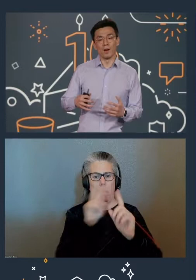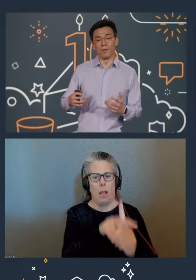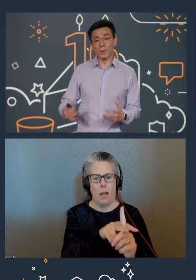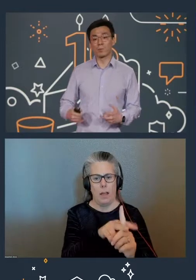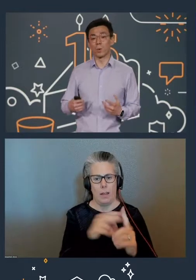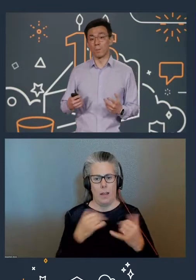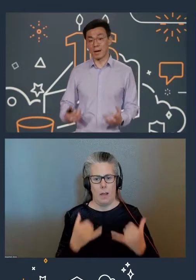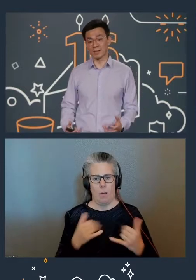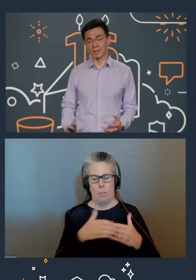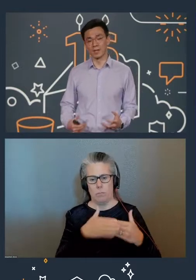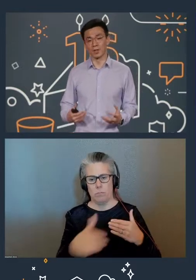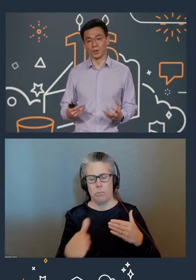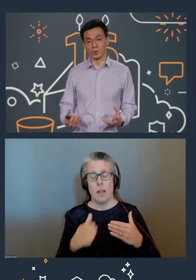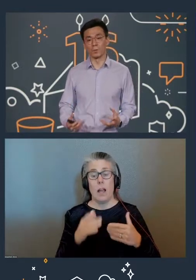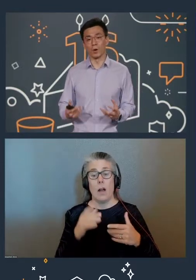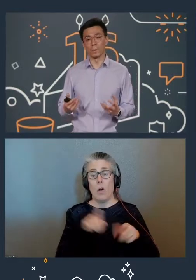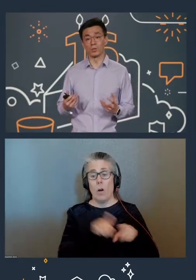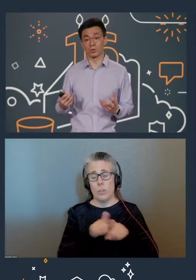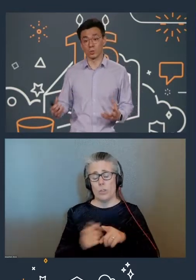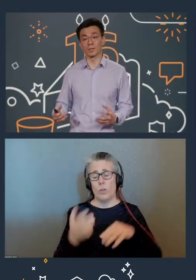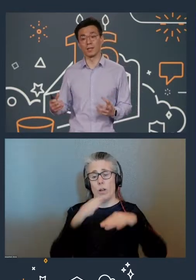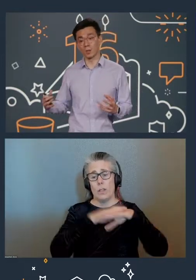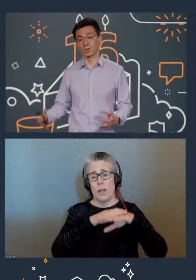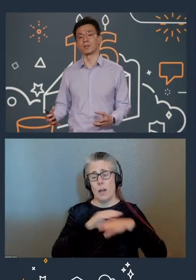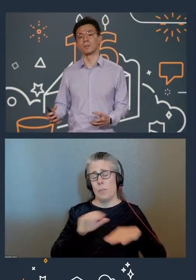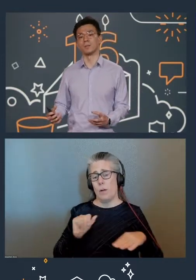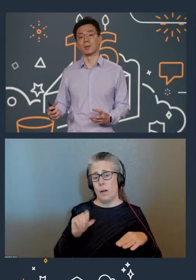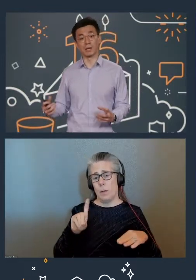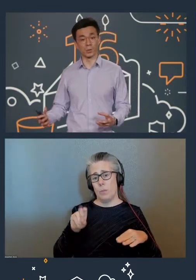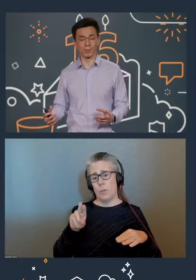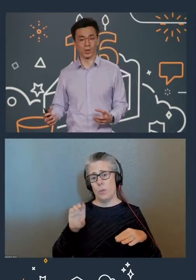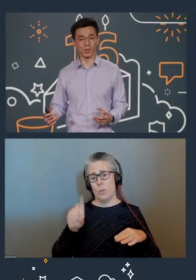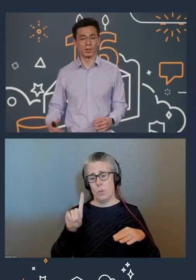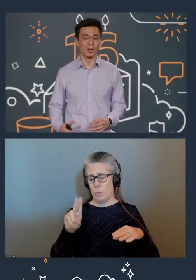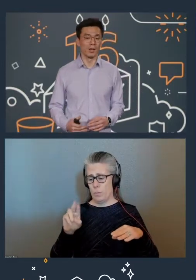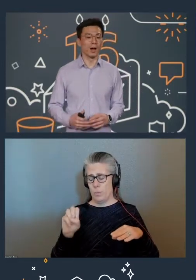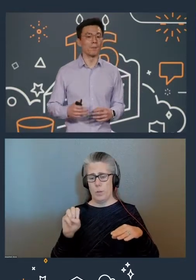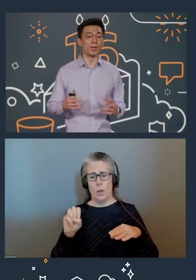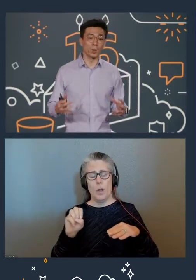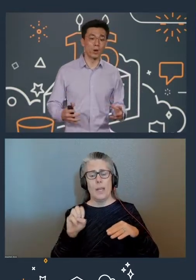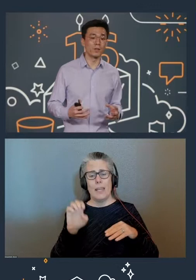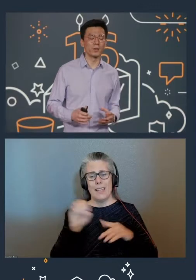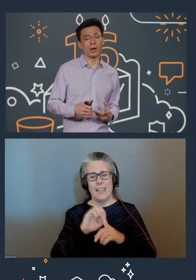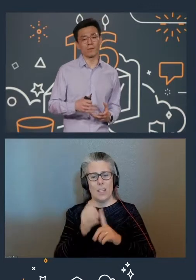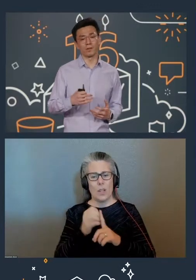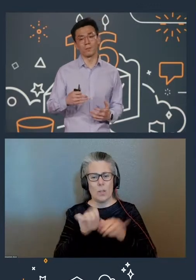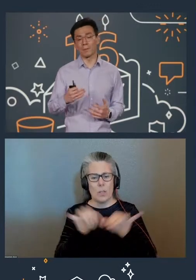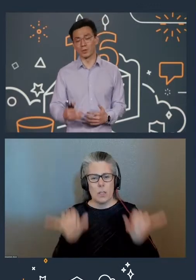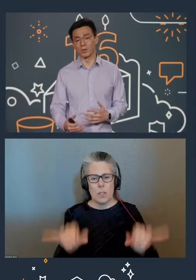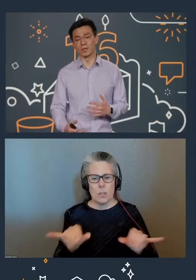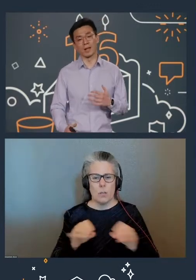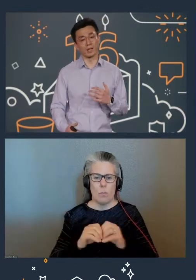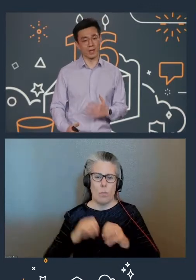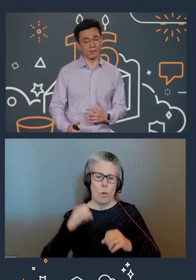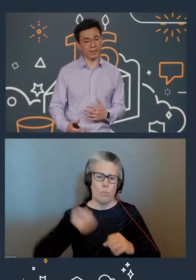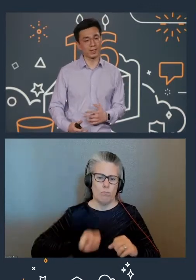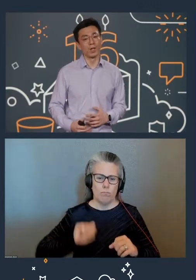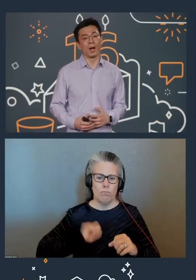a very robust Hadoop open source ecosystem begin to emerge. In the core of it, you have MapReduce and HDFS,